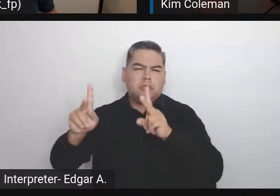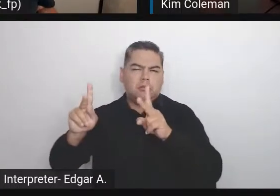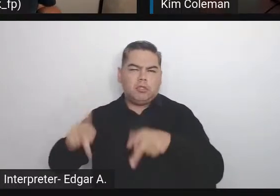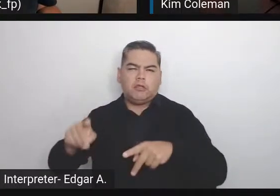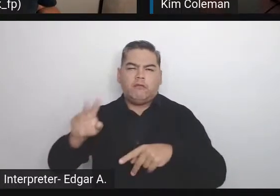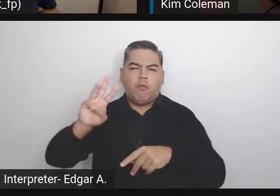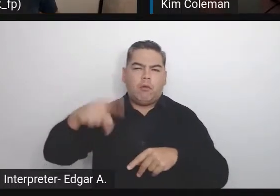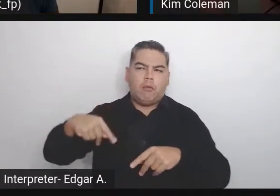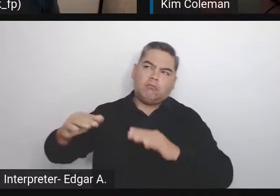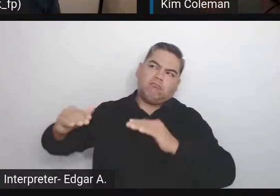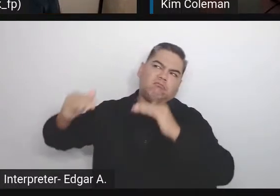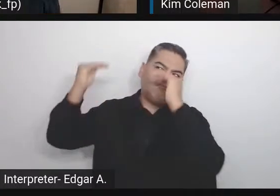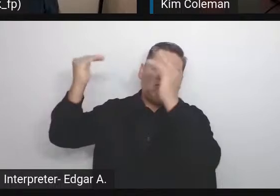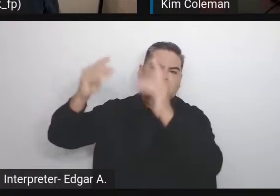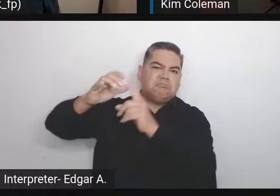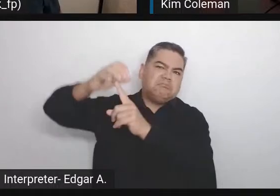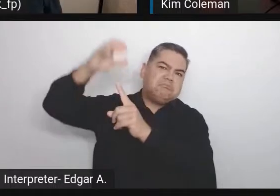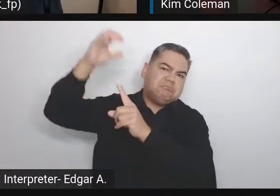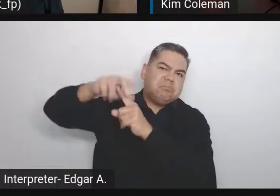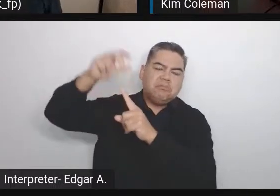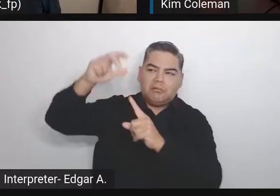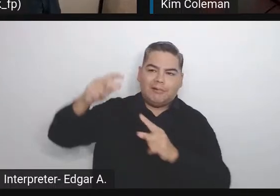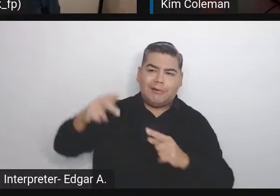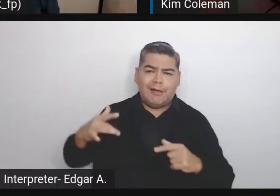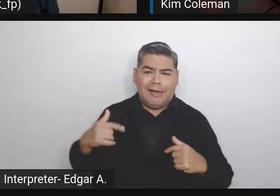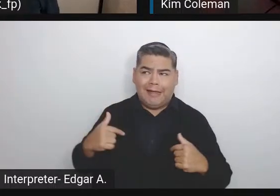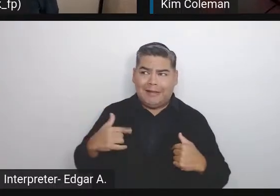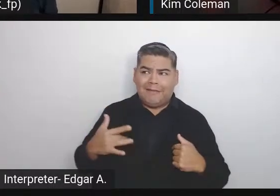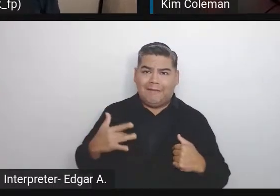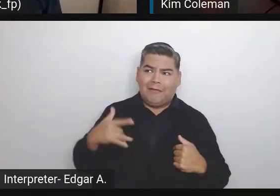I never felt that I was talking to a rockstar. I just felt that I was talking to a friend.